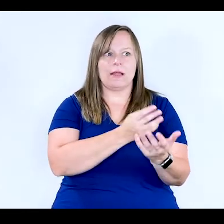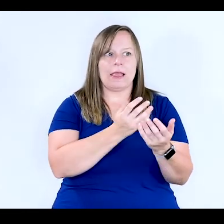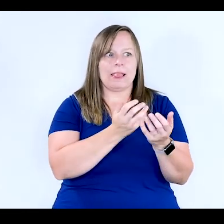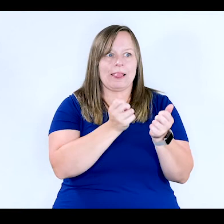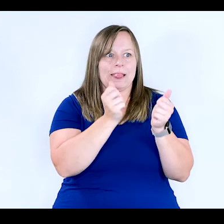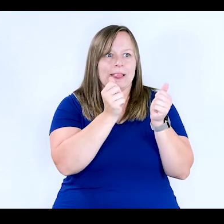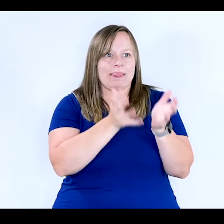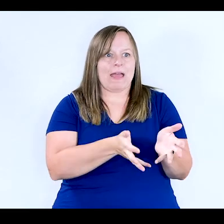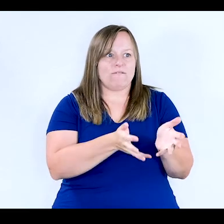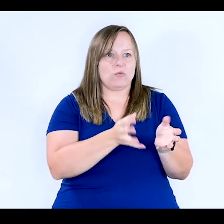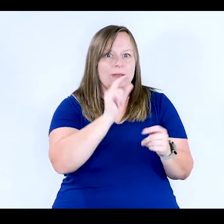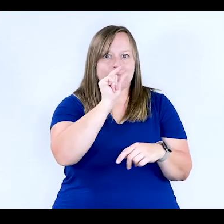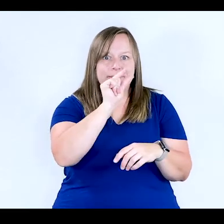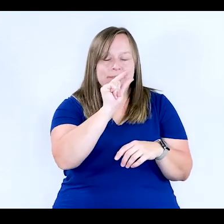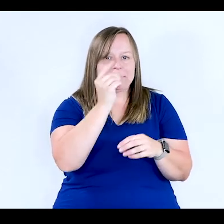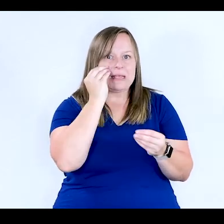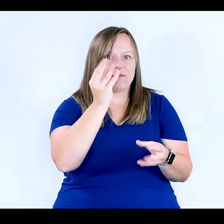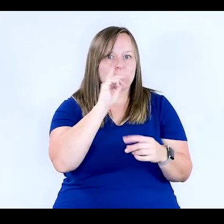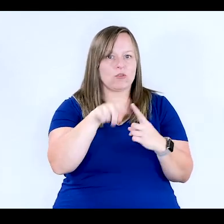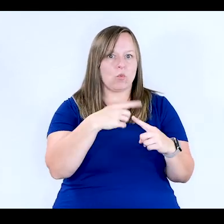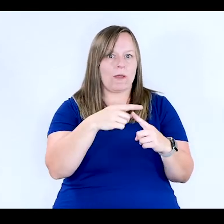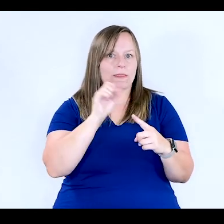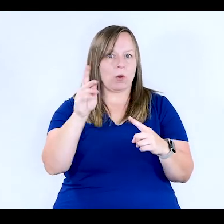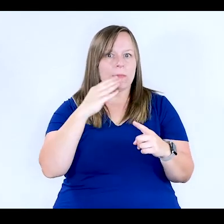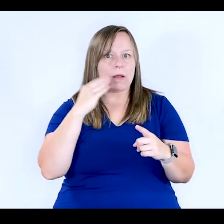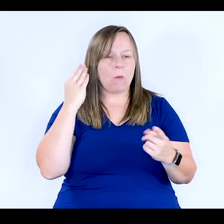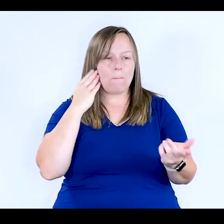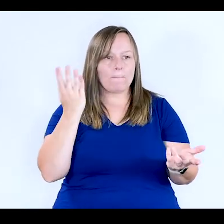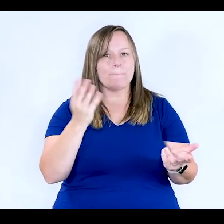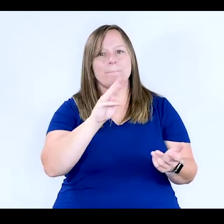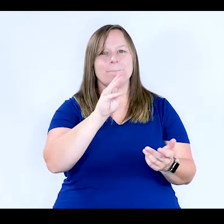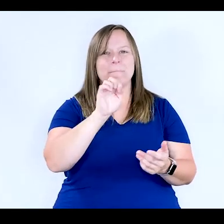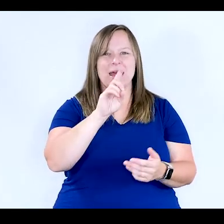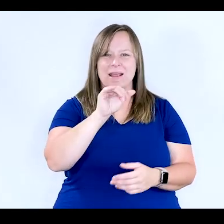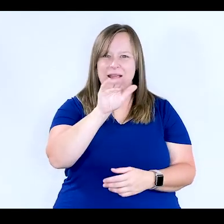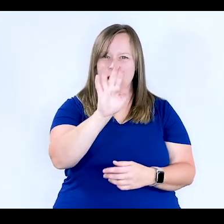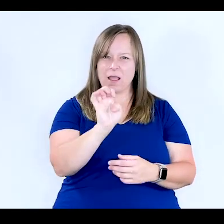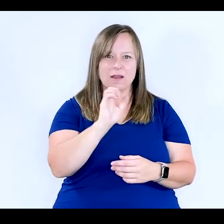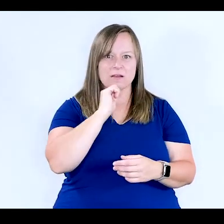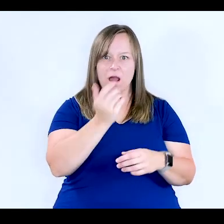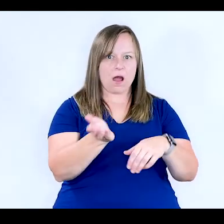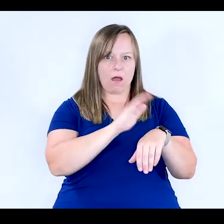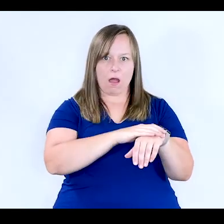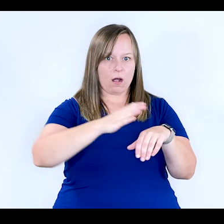left with little information upon release. Medicaid is often not turned on,